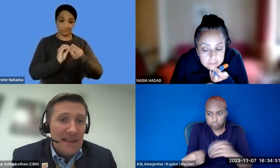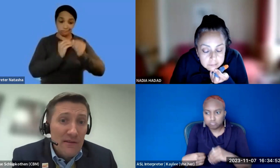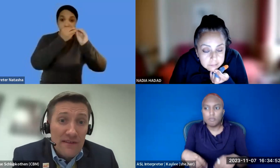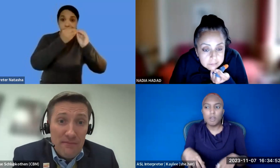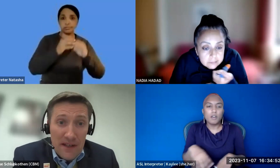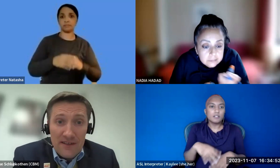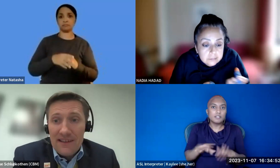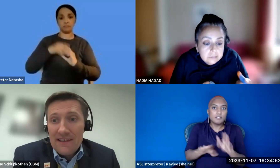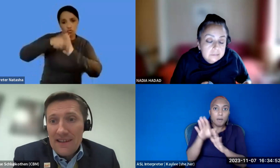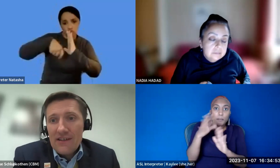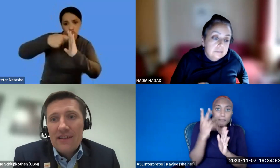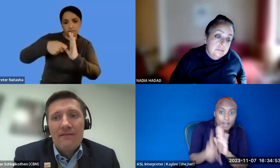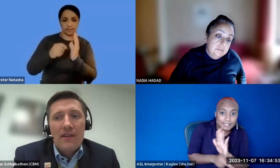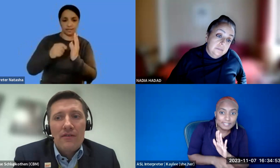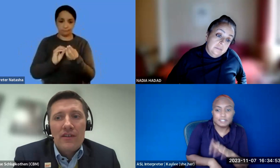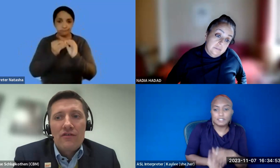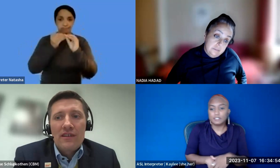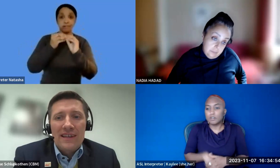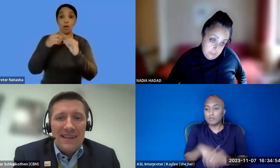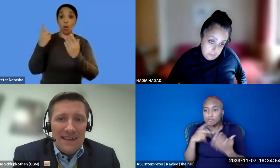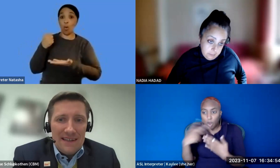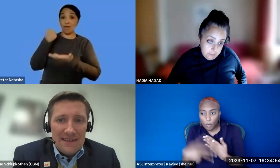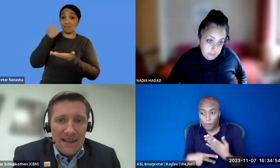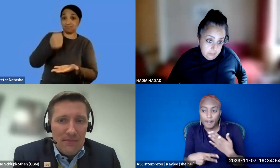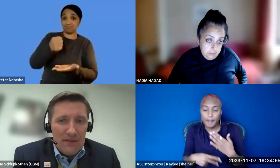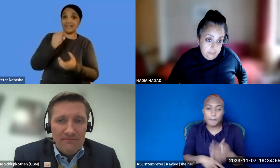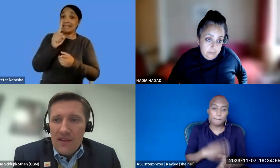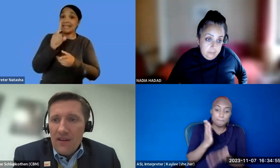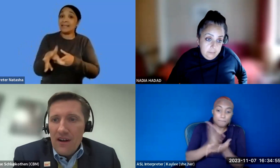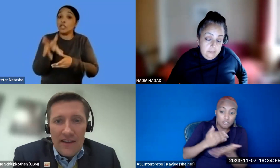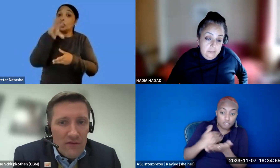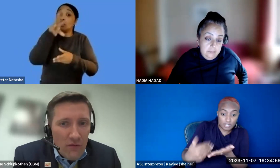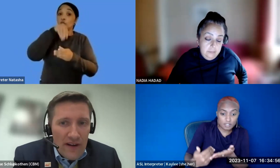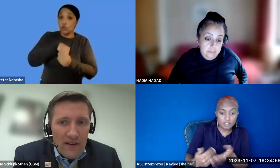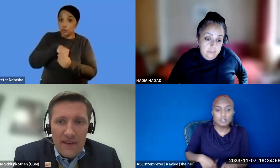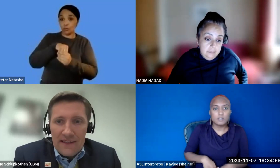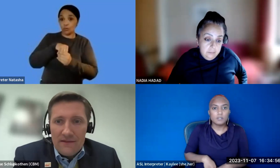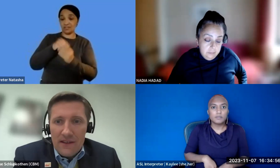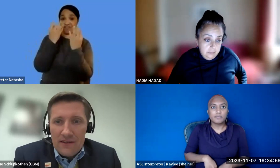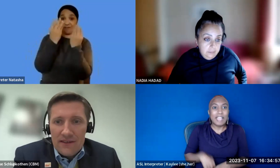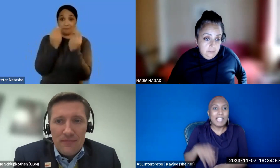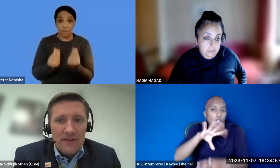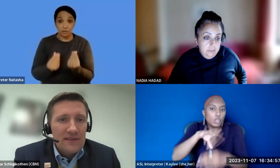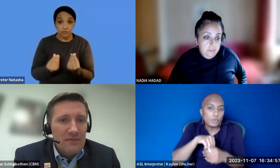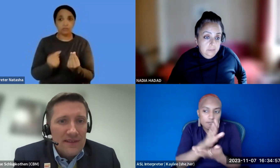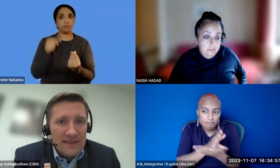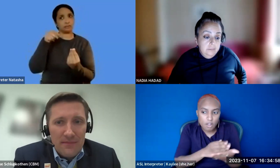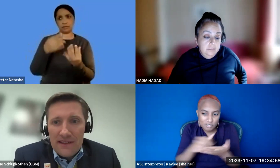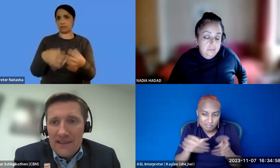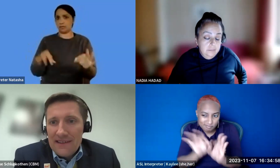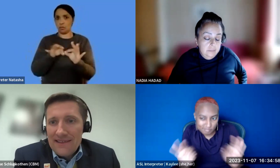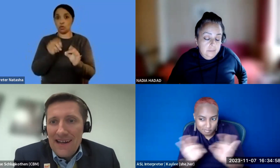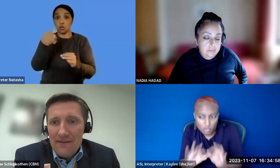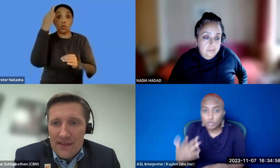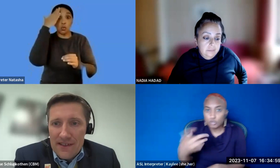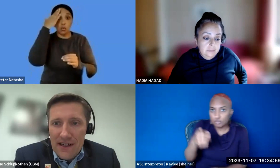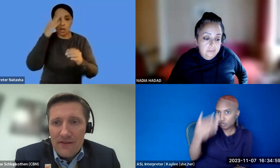Inclusive budgeting is a very good example. Are you aware of the extra cost Persons with Disabilities